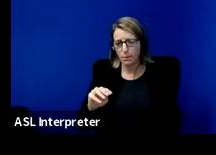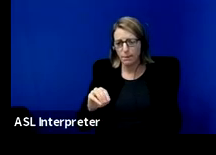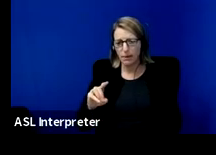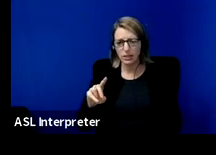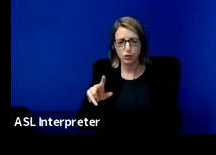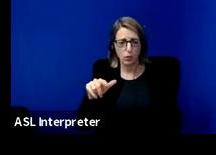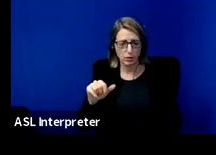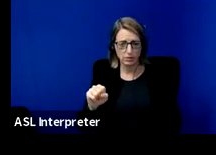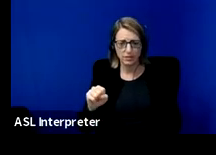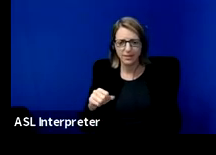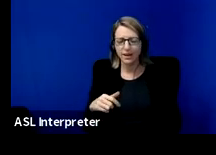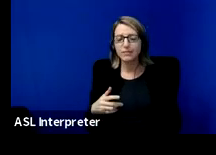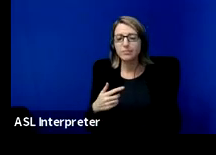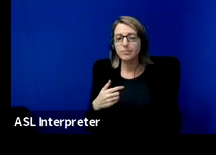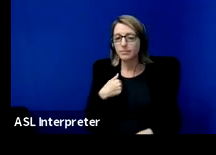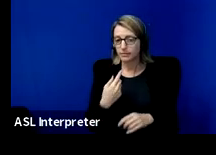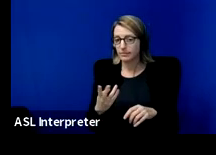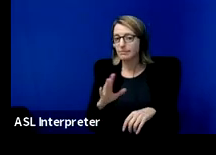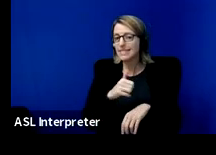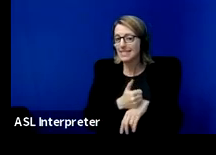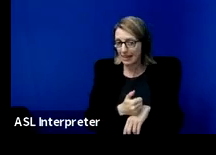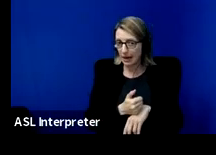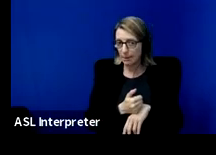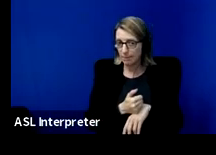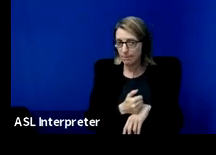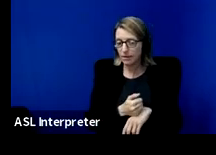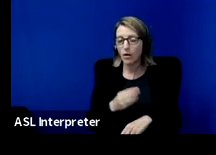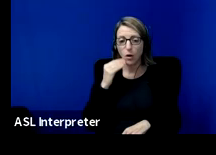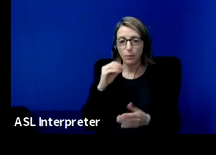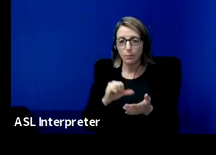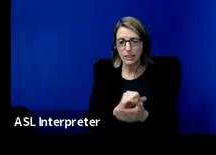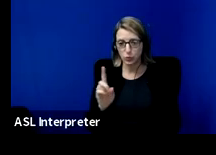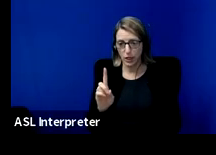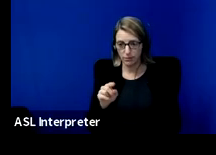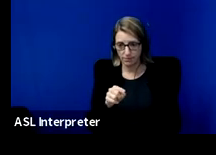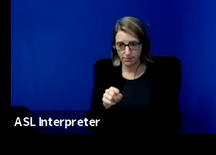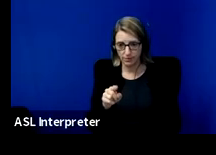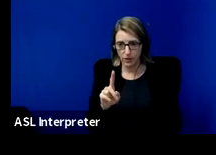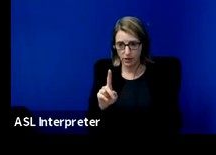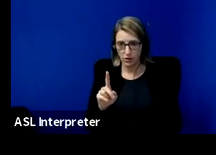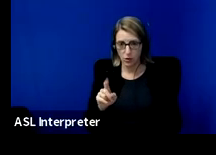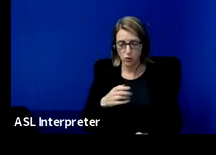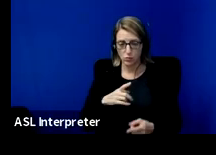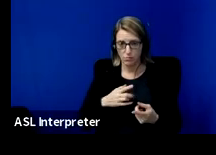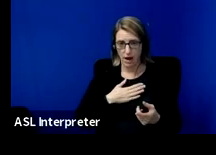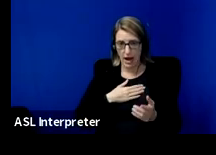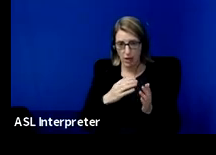ESD 112-- Kristina Wambold: I assigned it as the home page by going into my course sliding all the way down to settings.